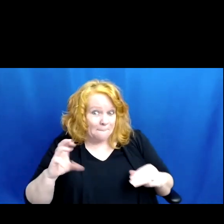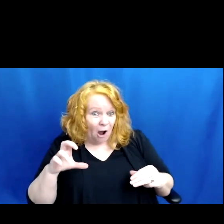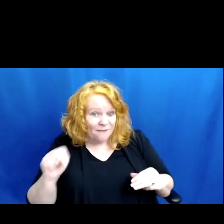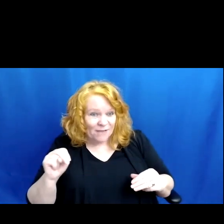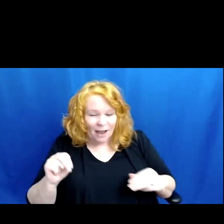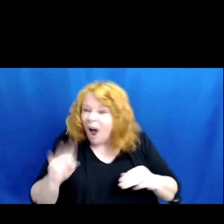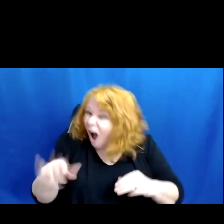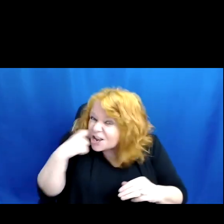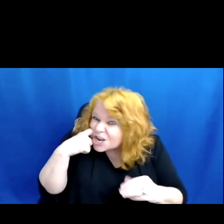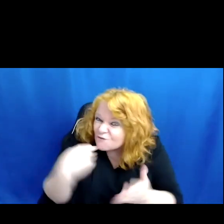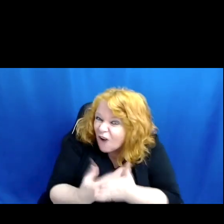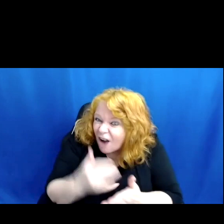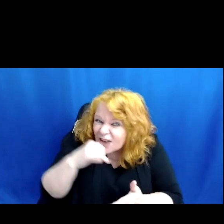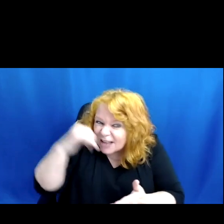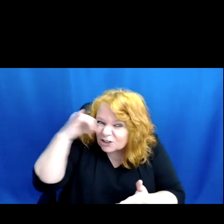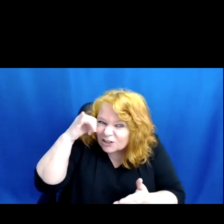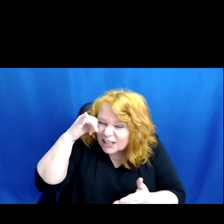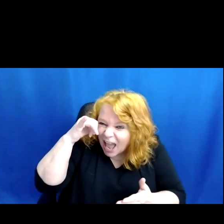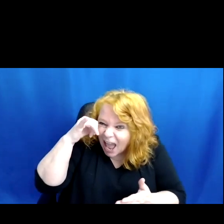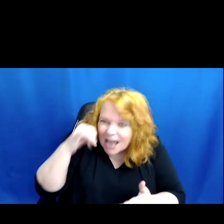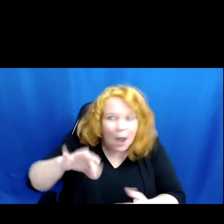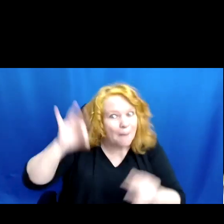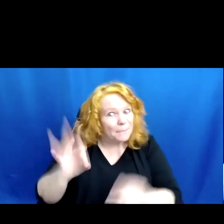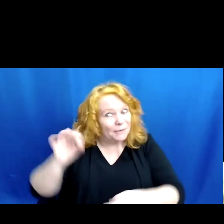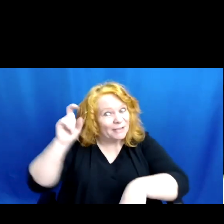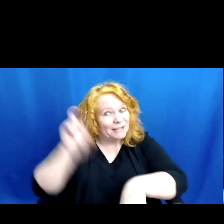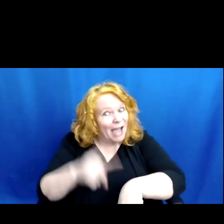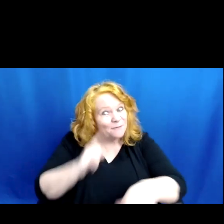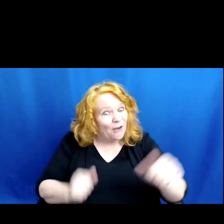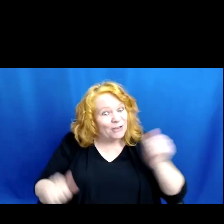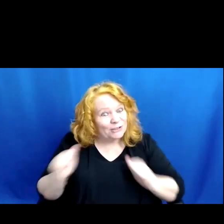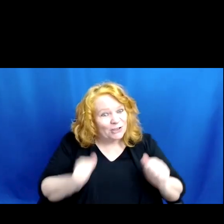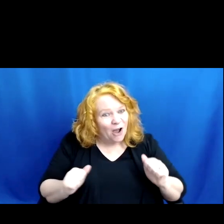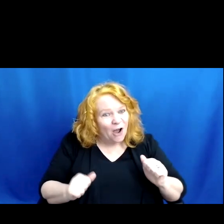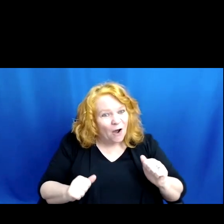And well in the nick of time for the show. Gwyn: Yes Big Marvin